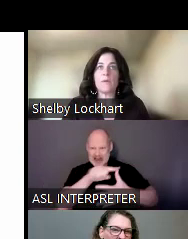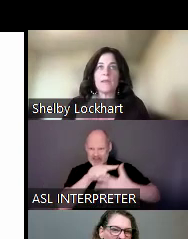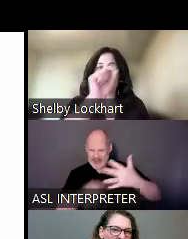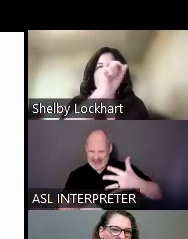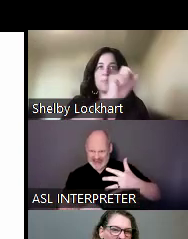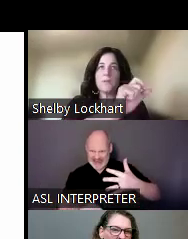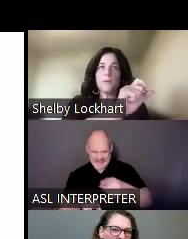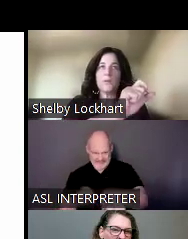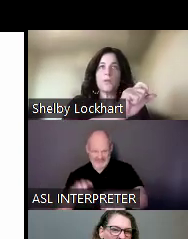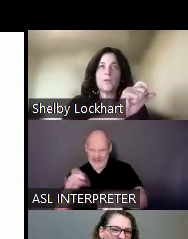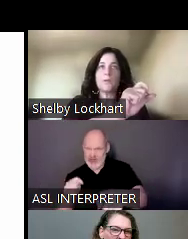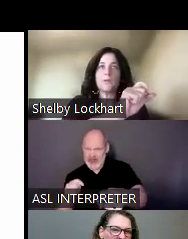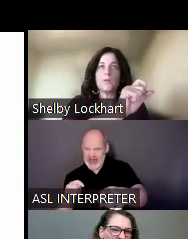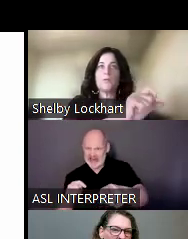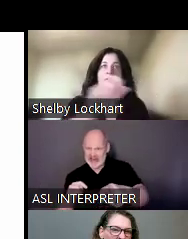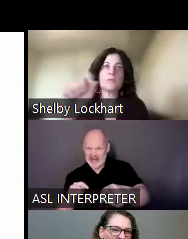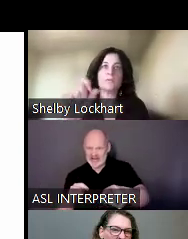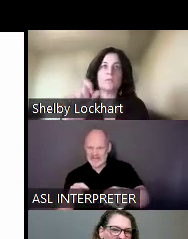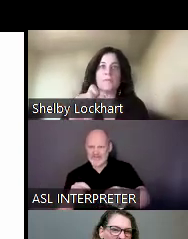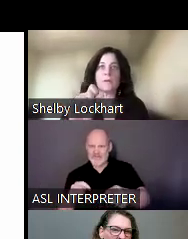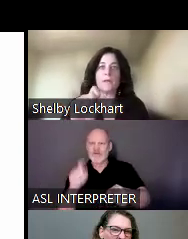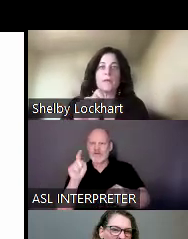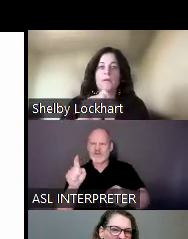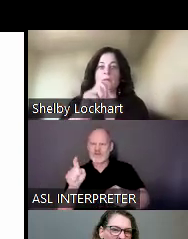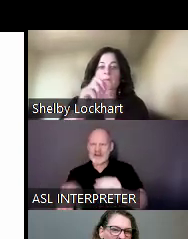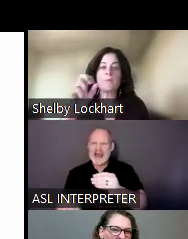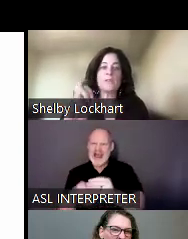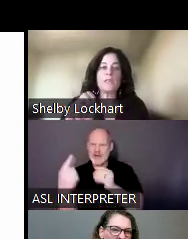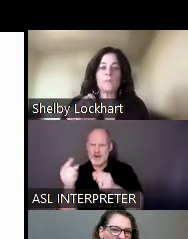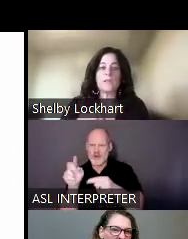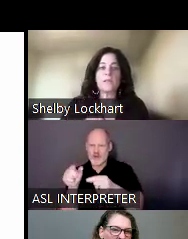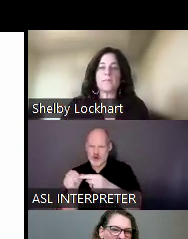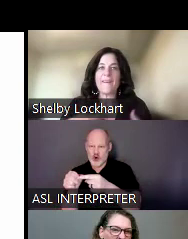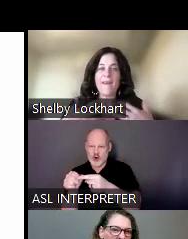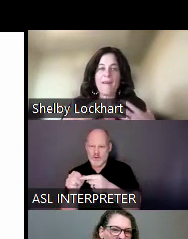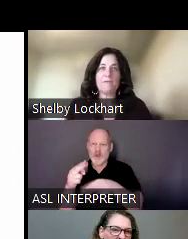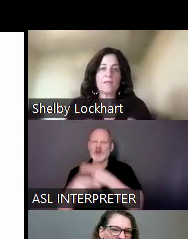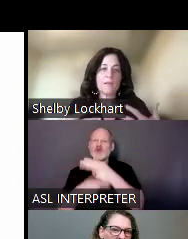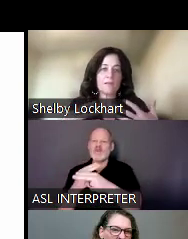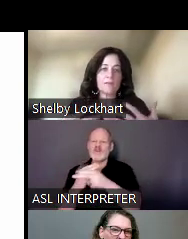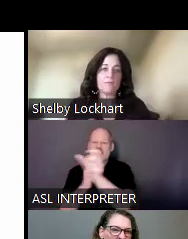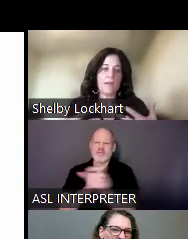we can always put the word universal before it. Remember Tier 1 is about every student,